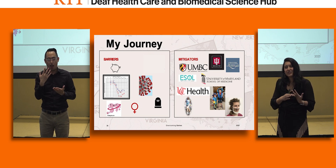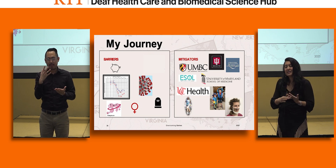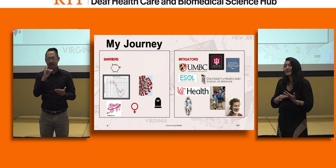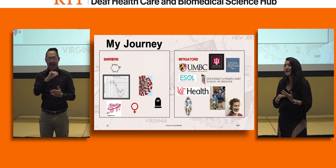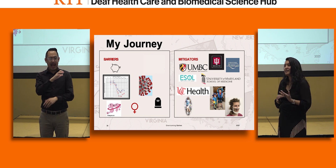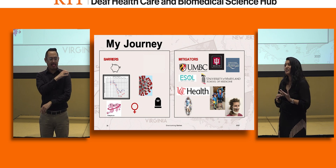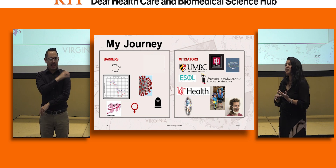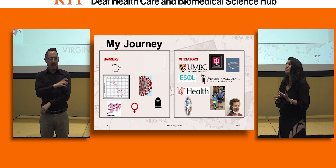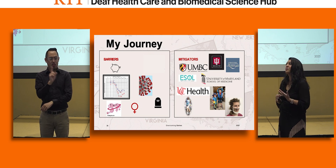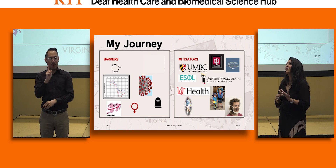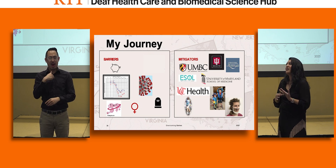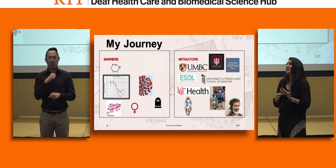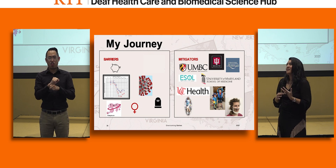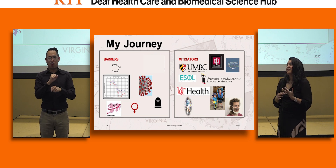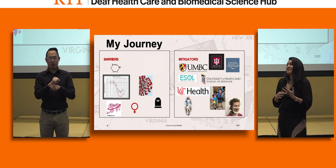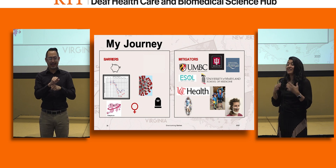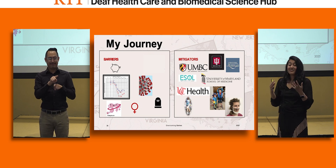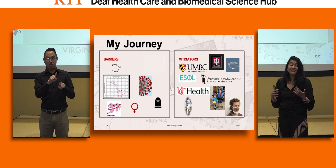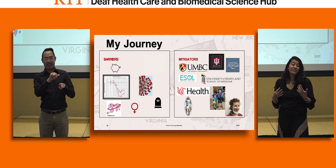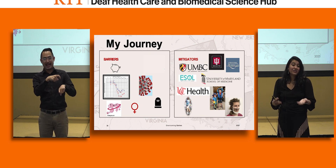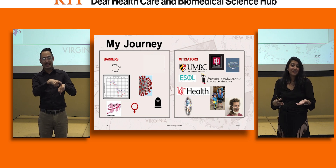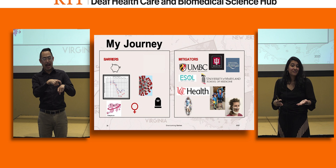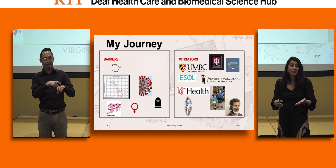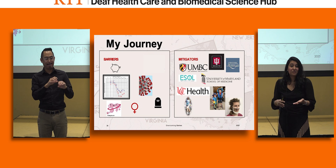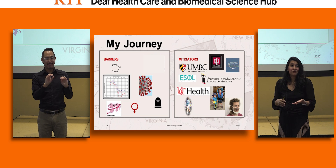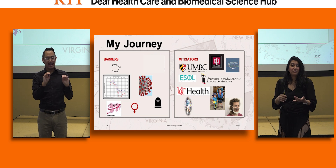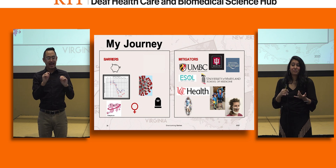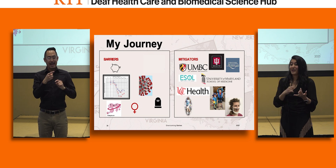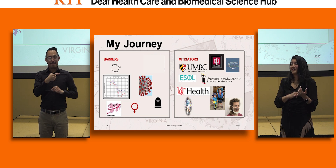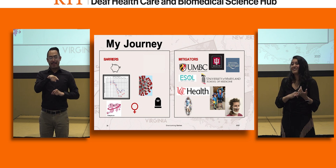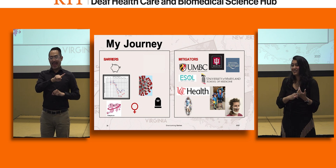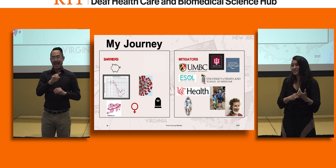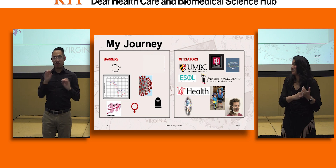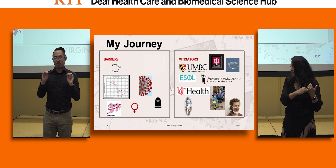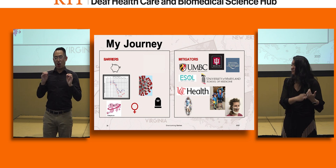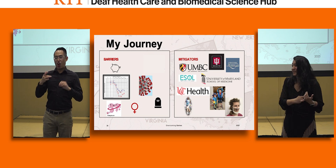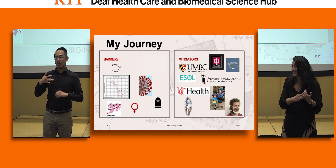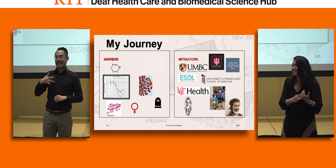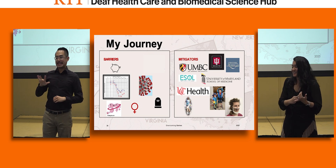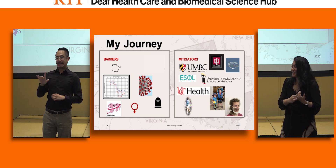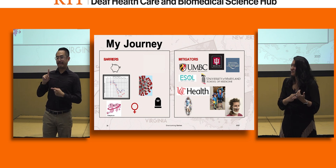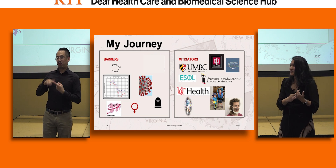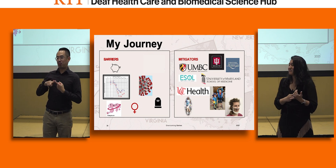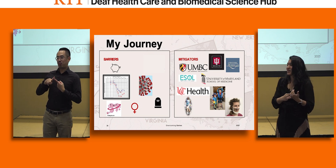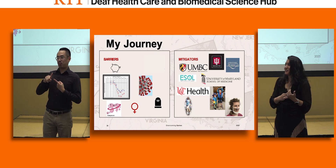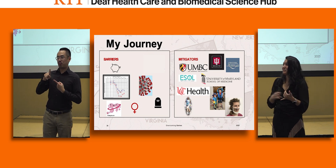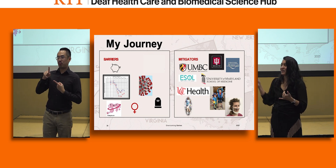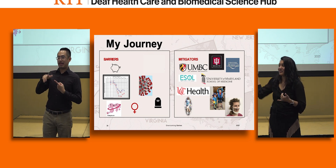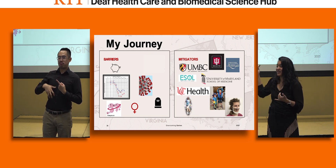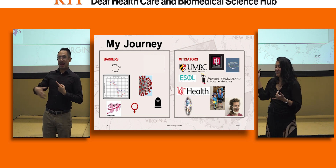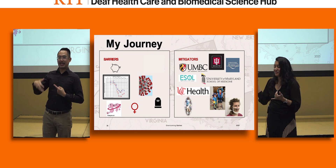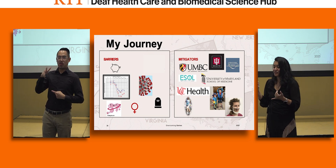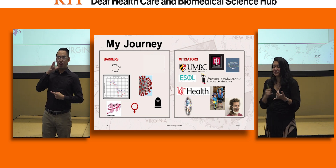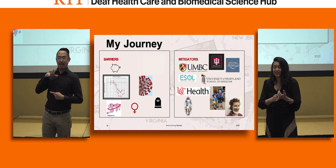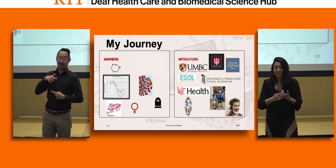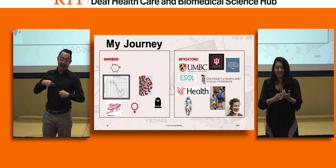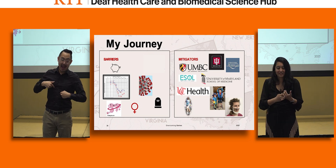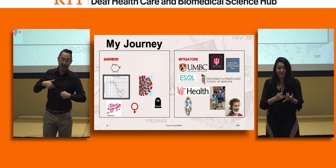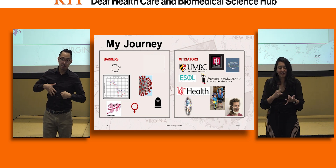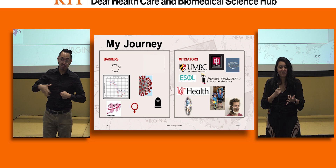really had no sensitivity to pregnancy, which I was pregnant with my first child at that time,